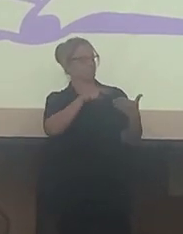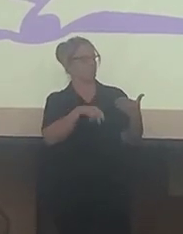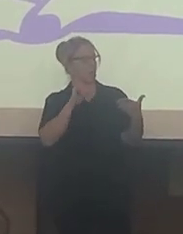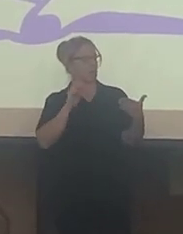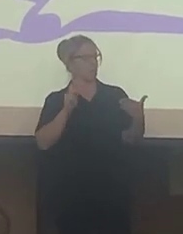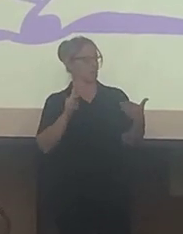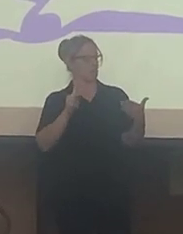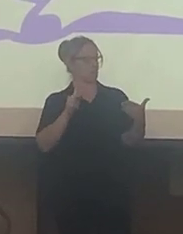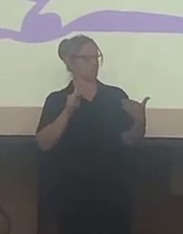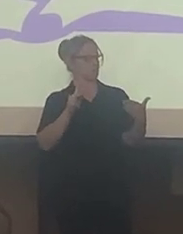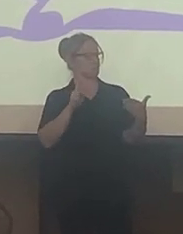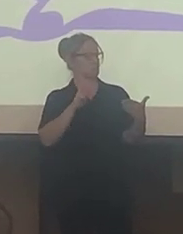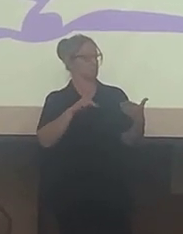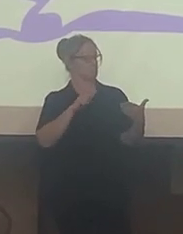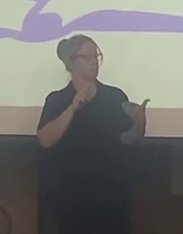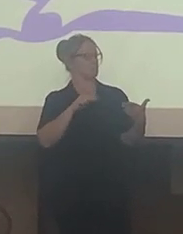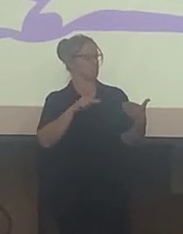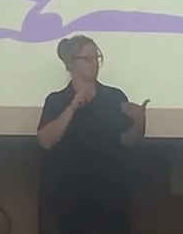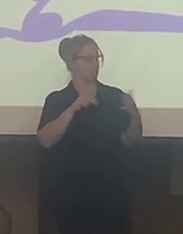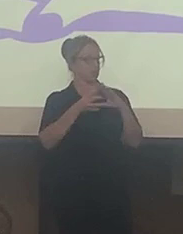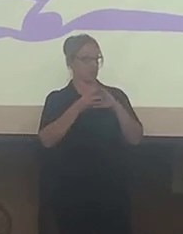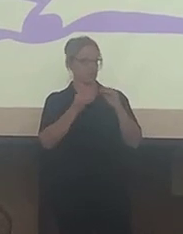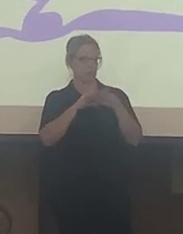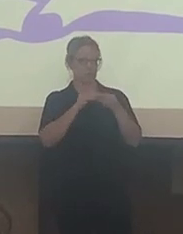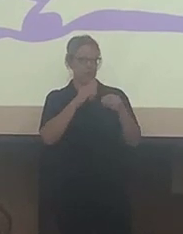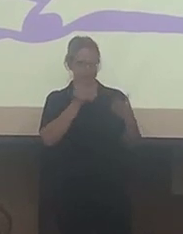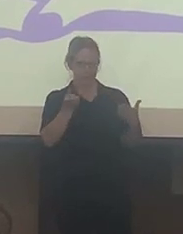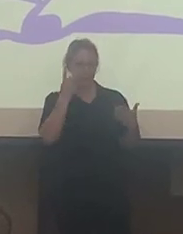the story and understand the story of what you're talking about and we always say too